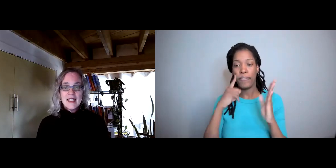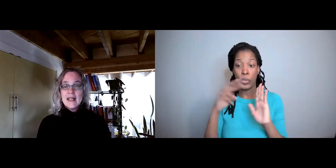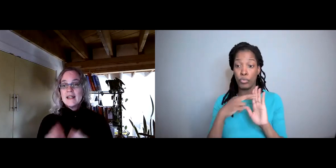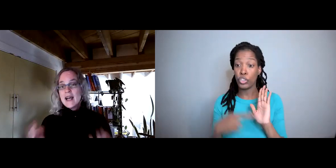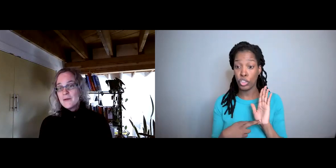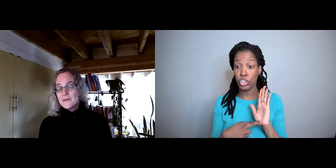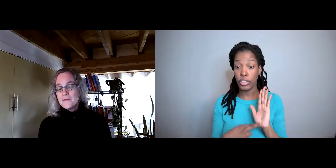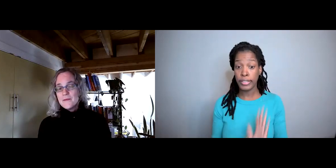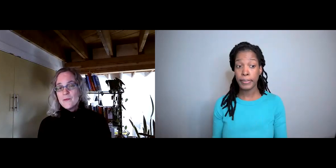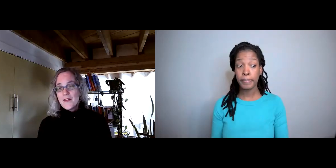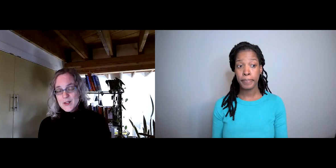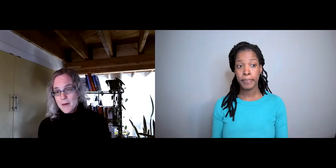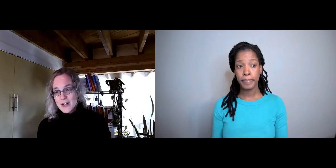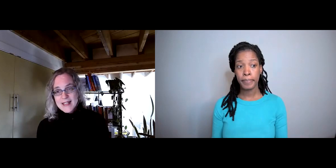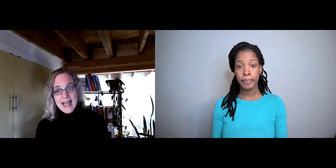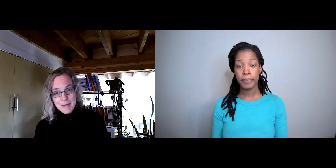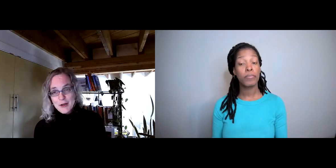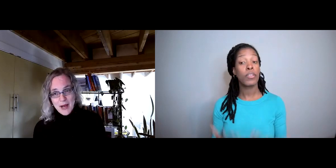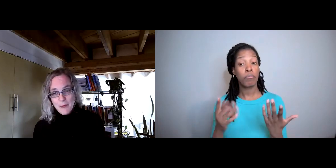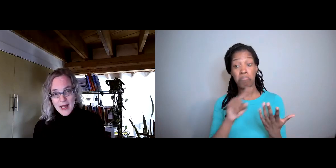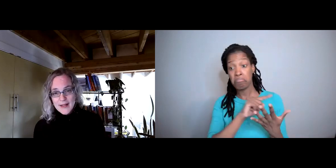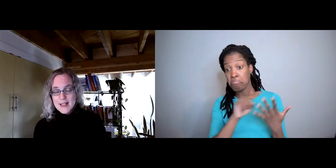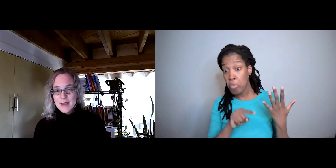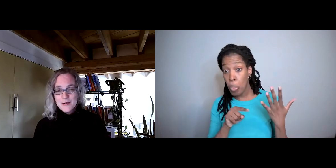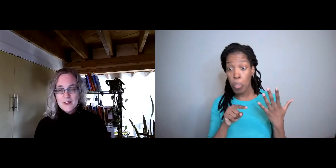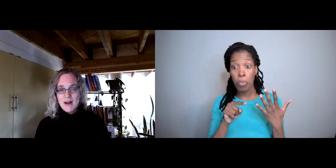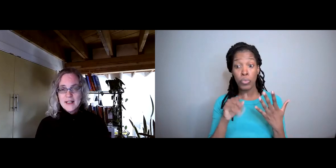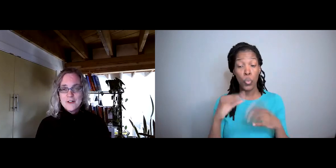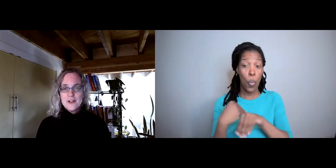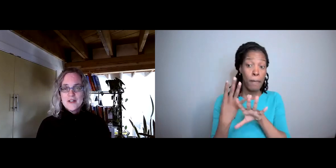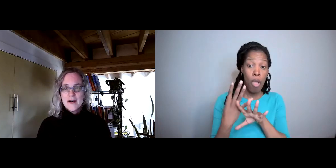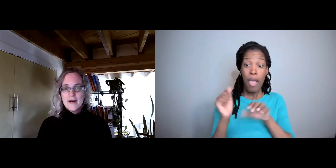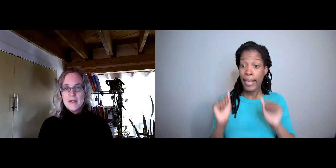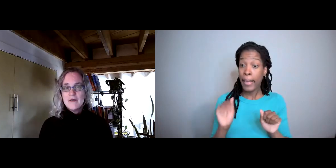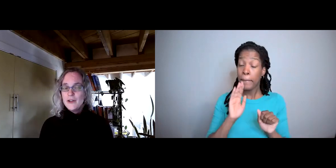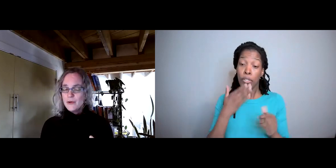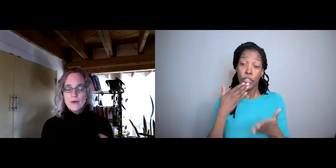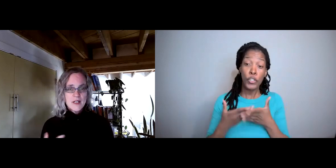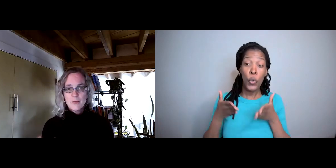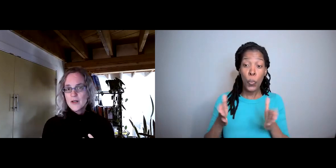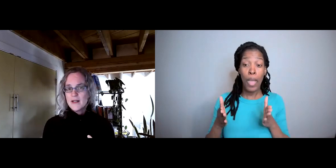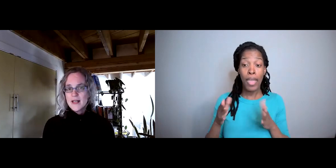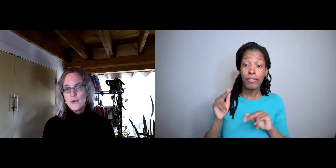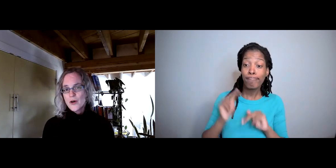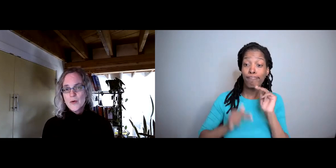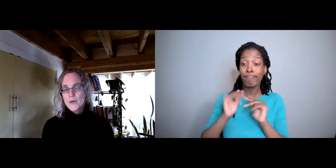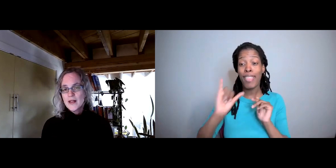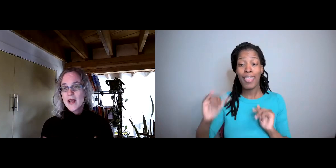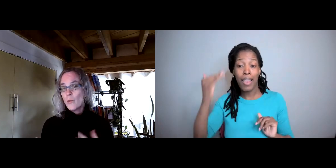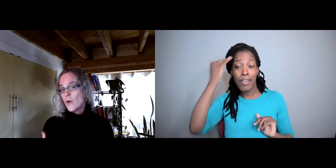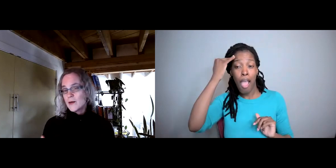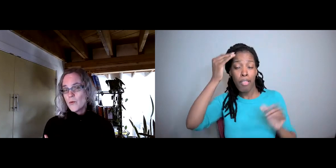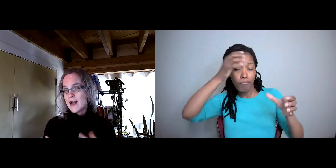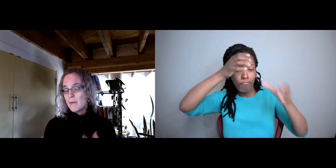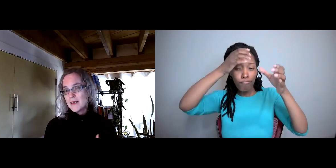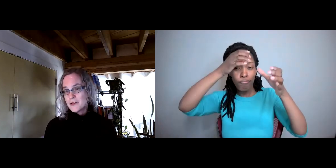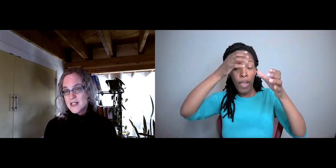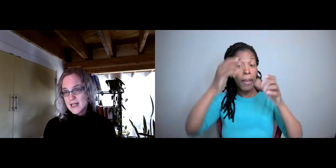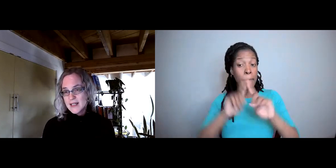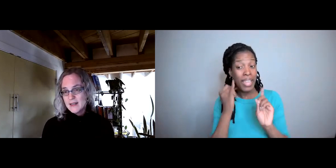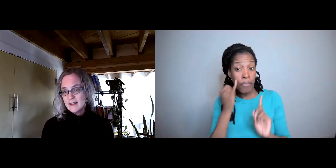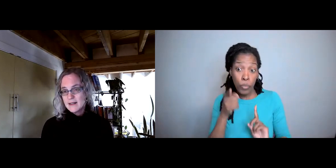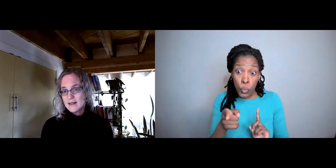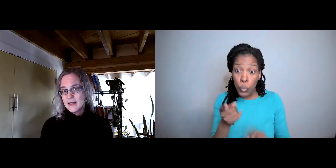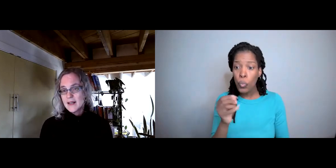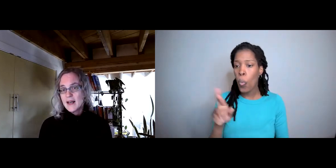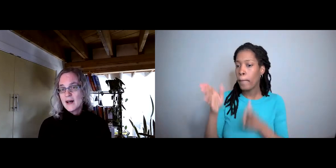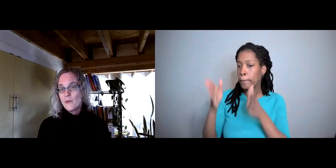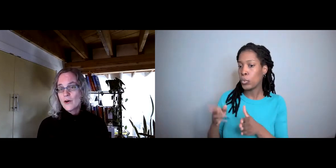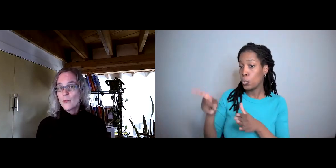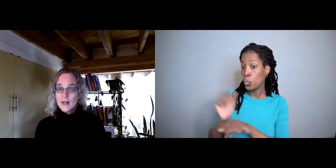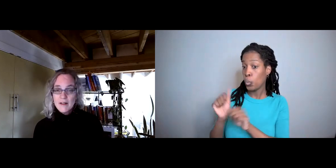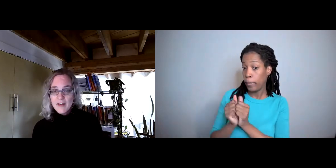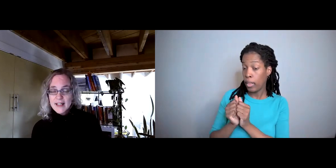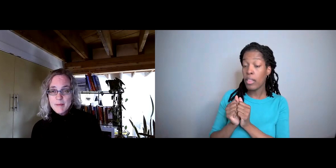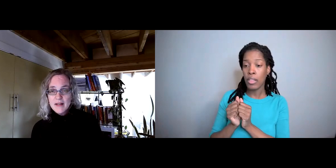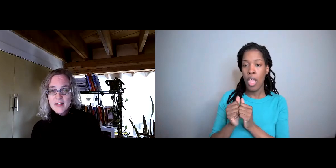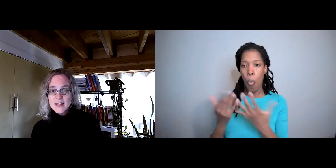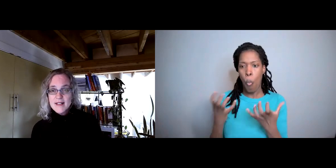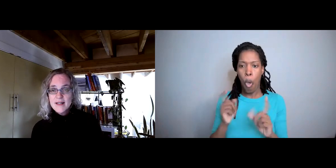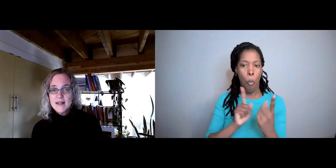Now, while these webinars can be a great way to build your knowledge, if you or someone that you work with would like one on one help understanding how work will affect benefits